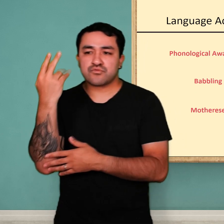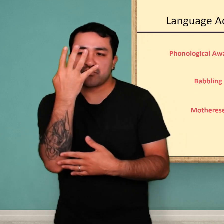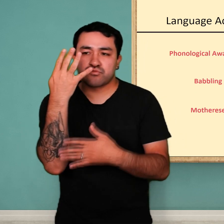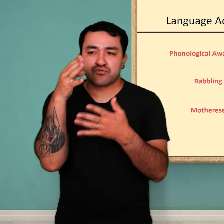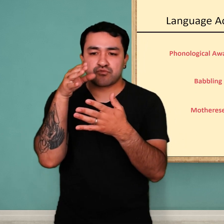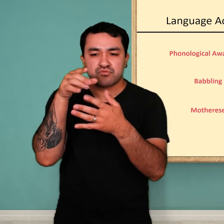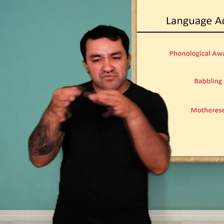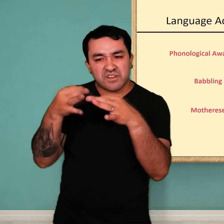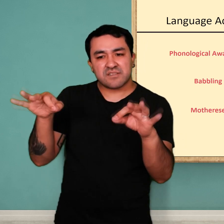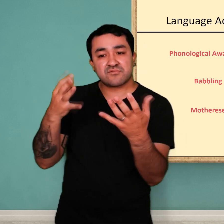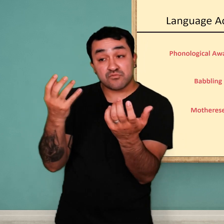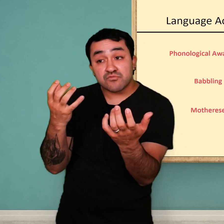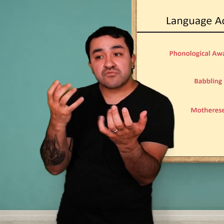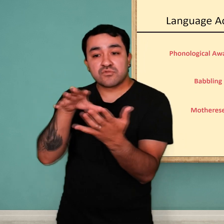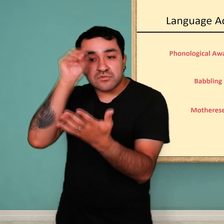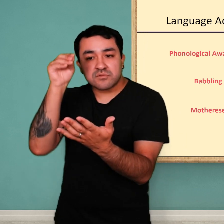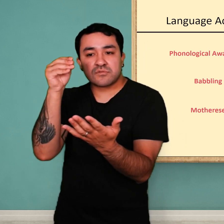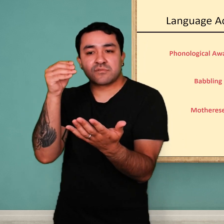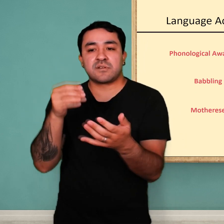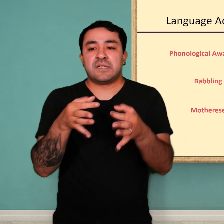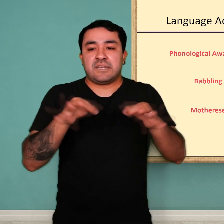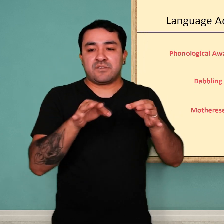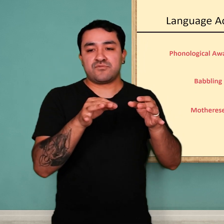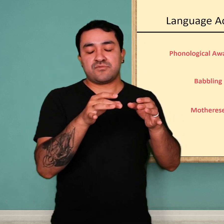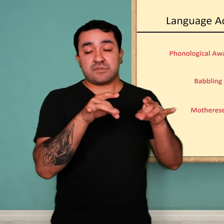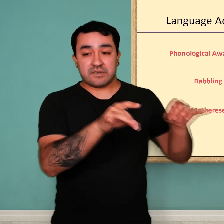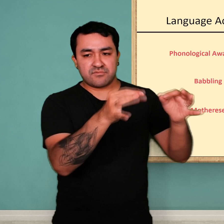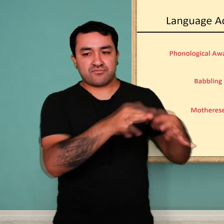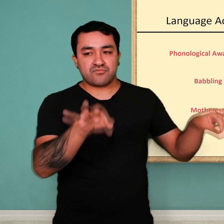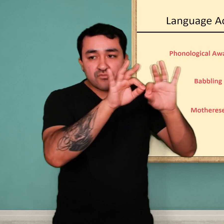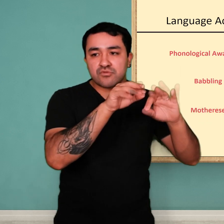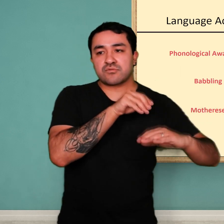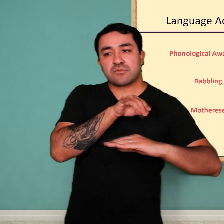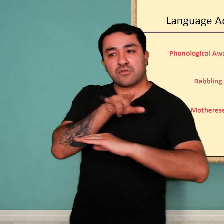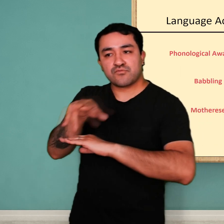to bilingualism. Language acquisition plays an important role in learning more